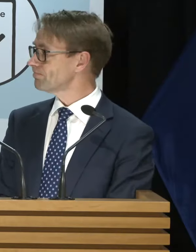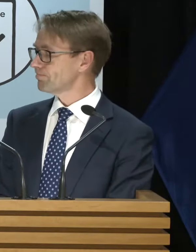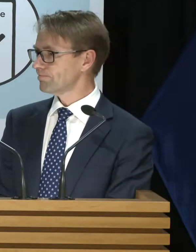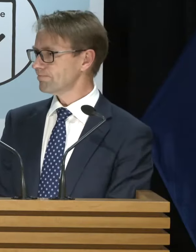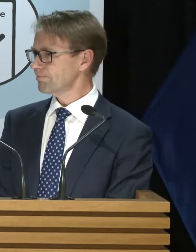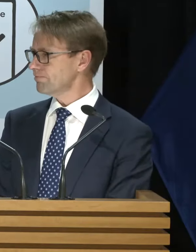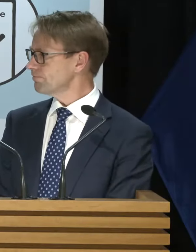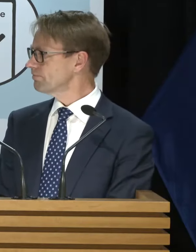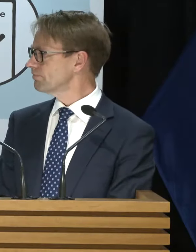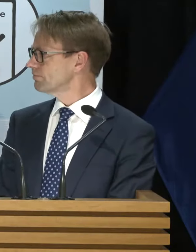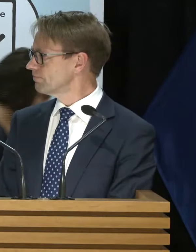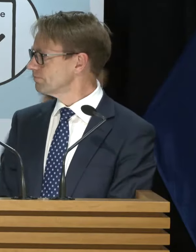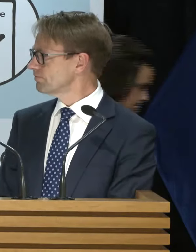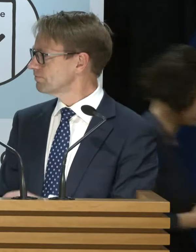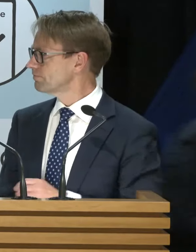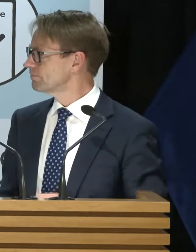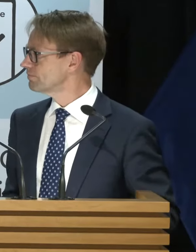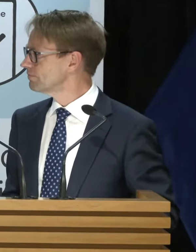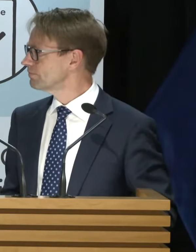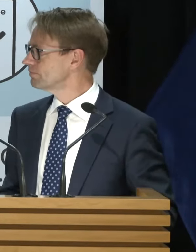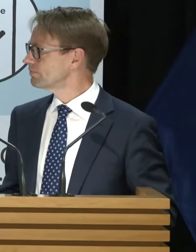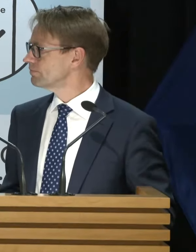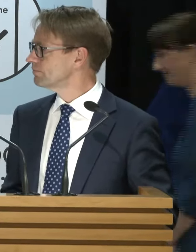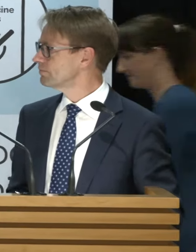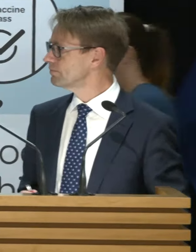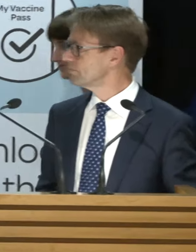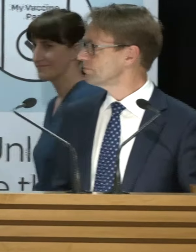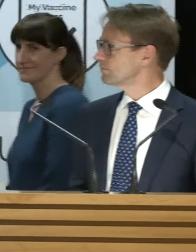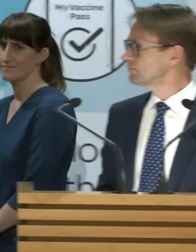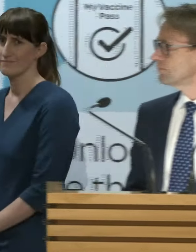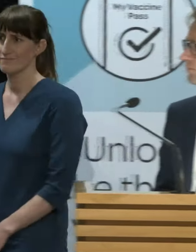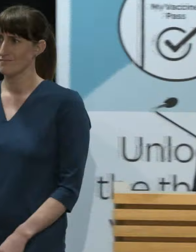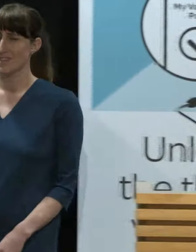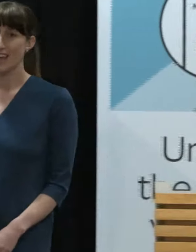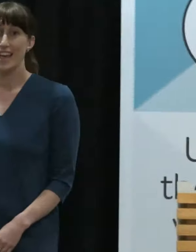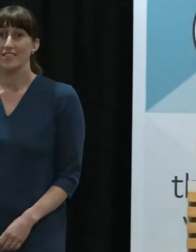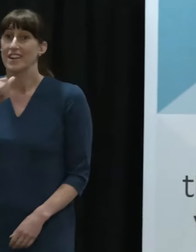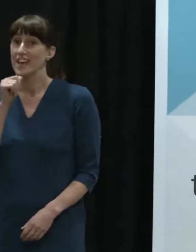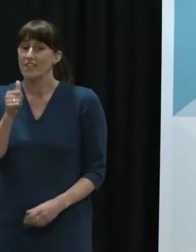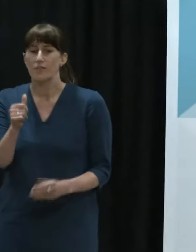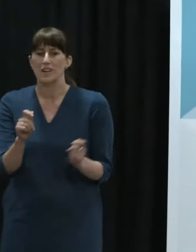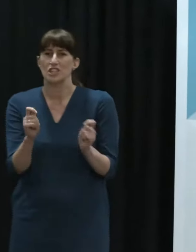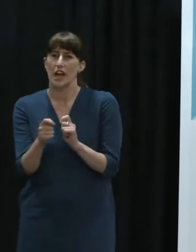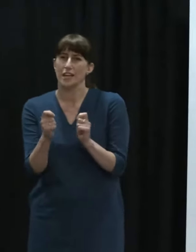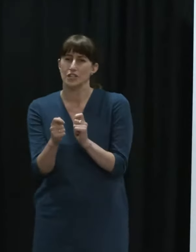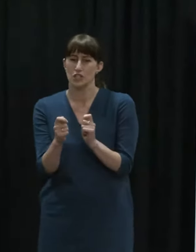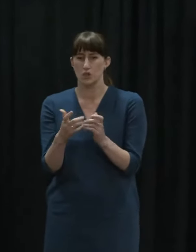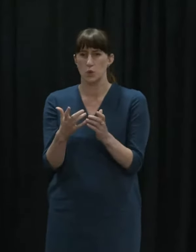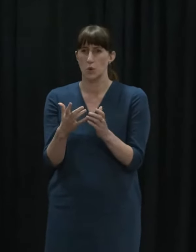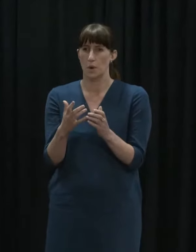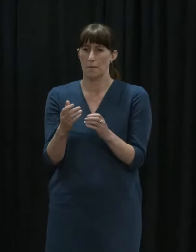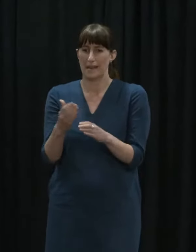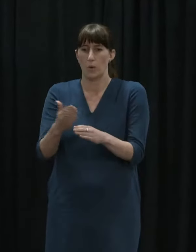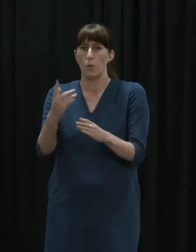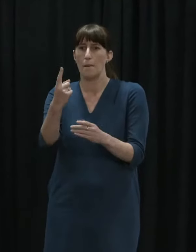is the equivalent of us having three 5000 cases a day and obviously we are nowhere near that in our case numbers are dropping.